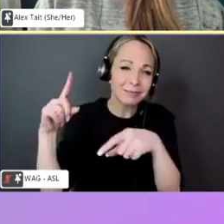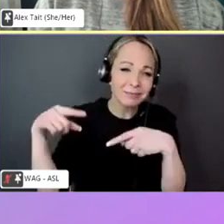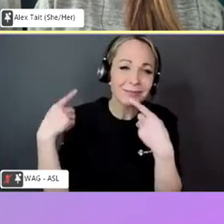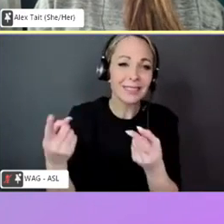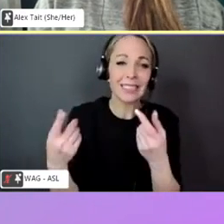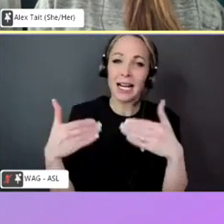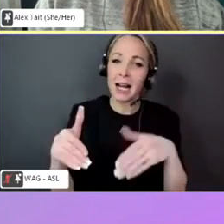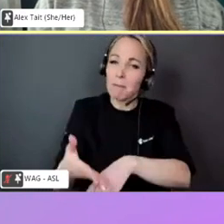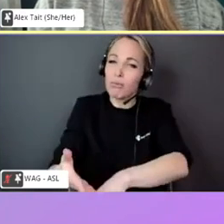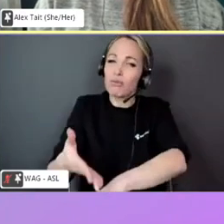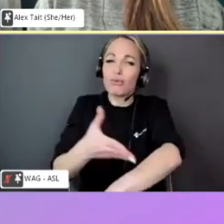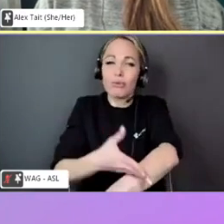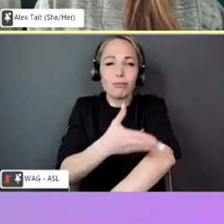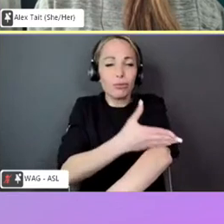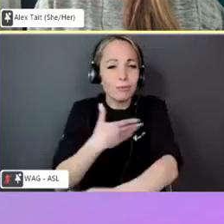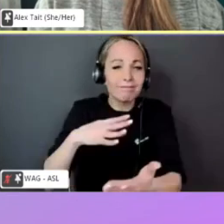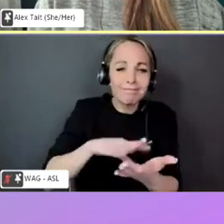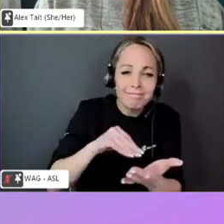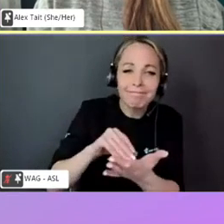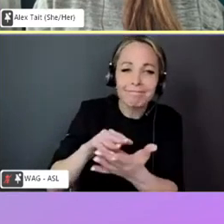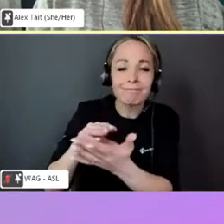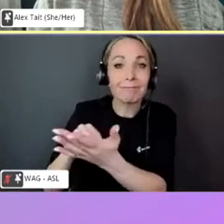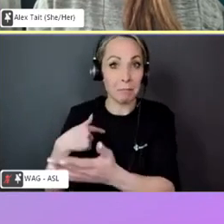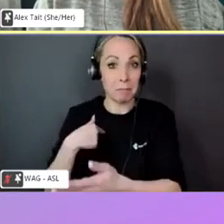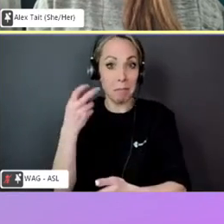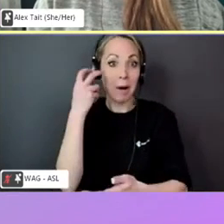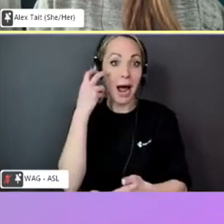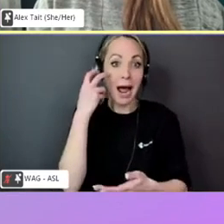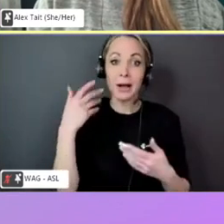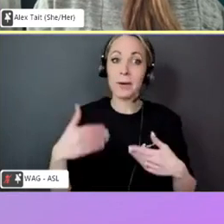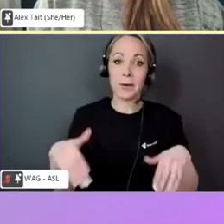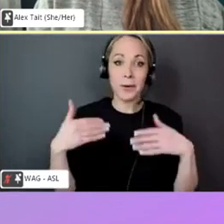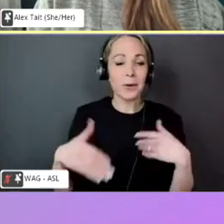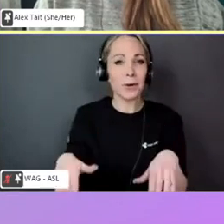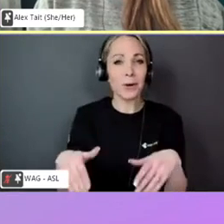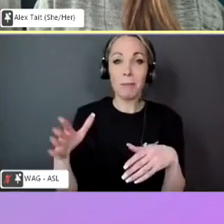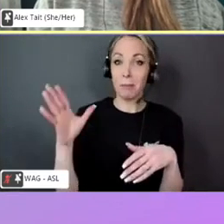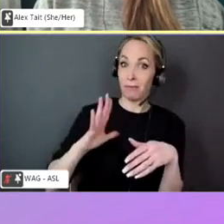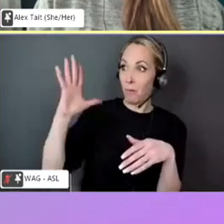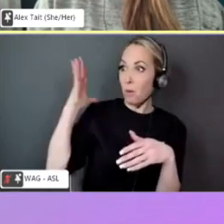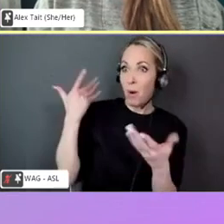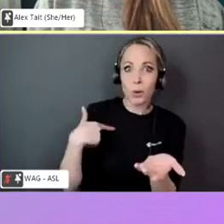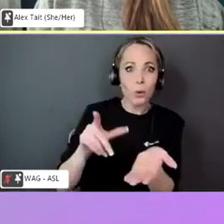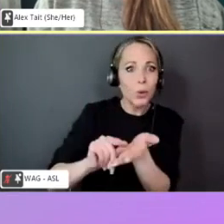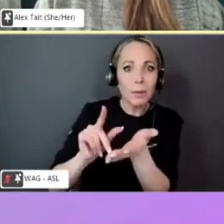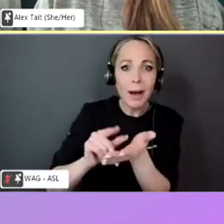me as a blind user it is made newspapers and other sources of literature available almost instantly these are positives